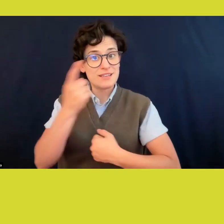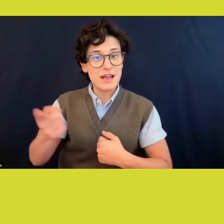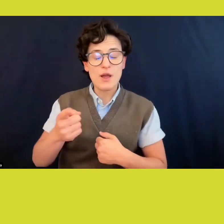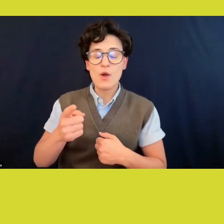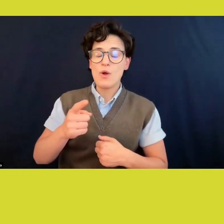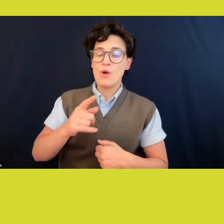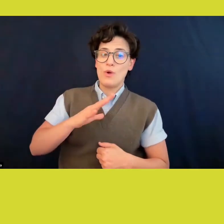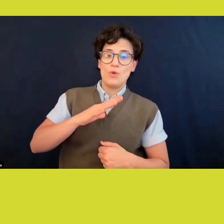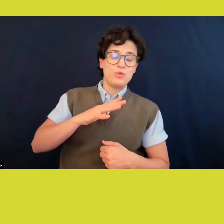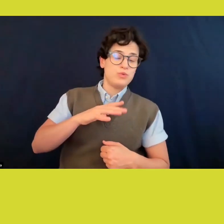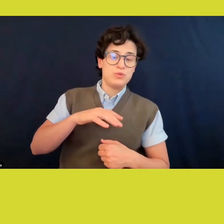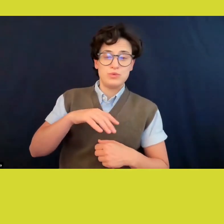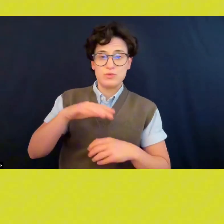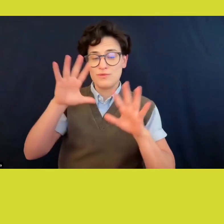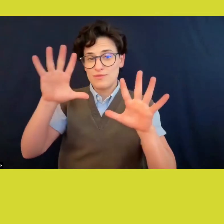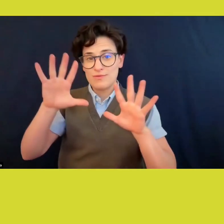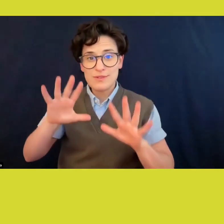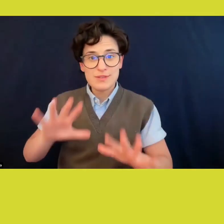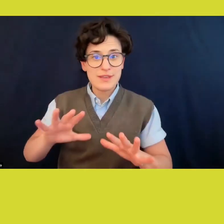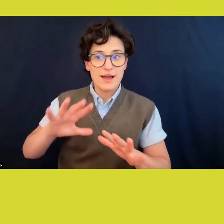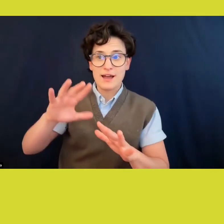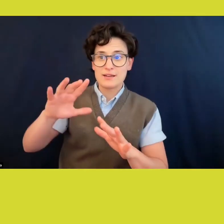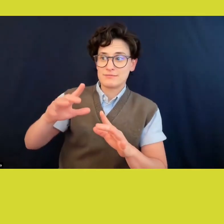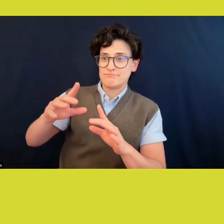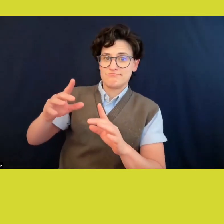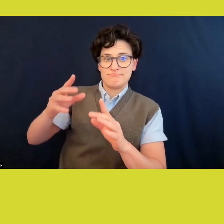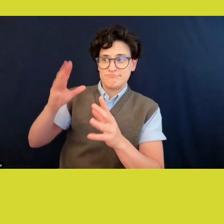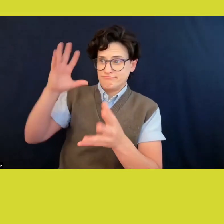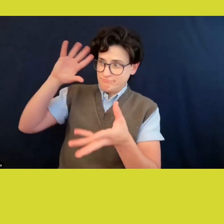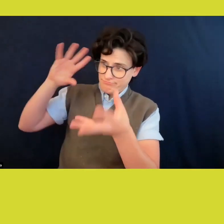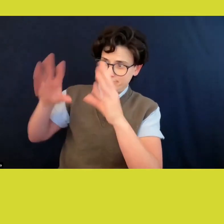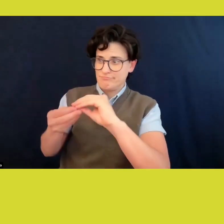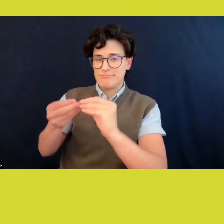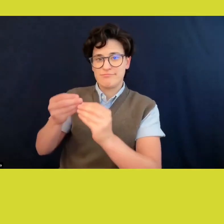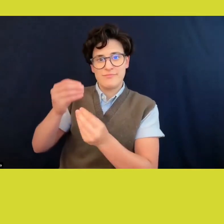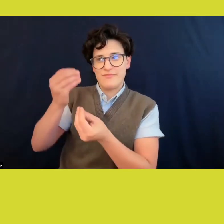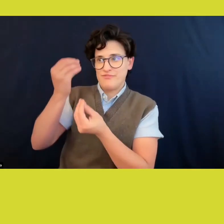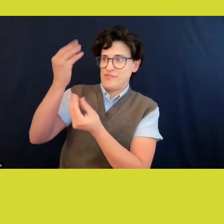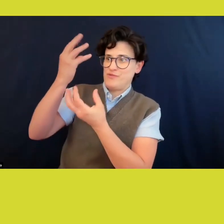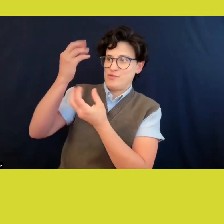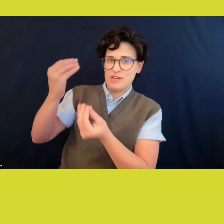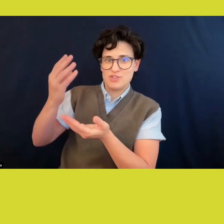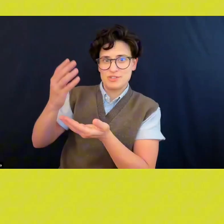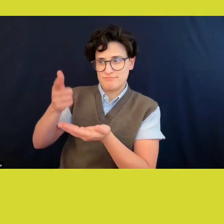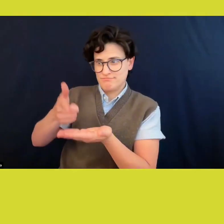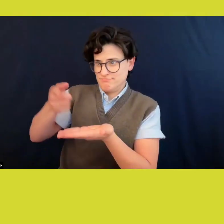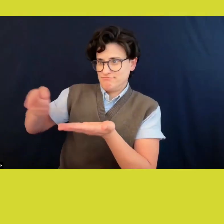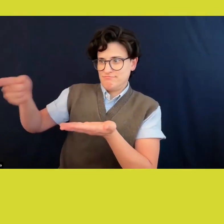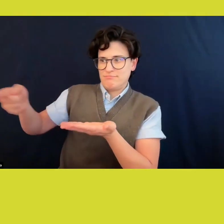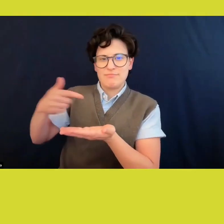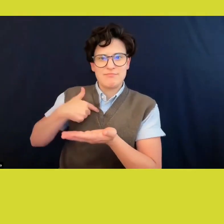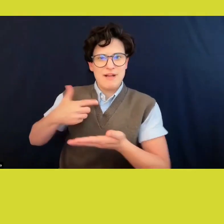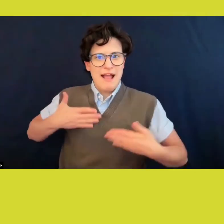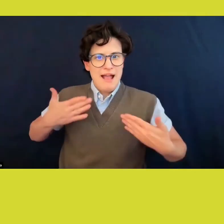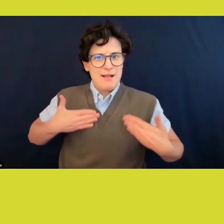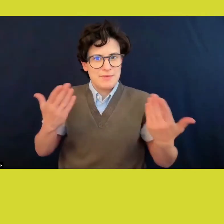information and I am excited to participate in this webinar. I'm just going to give folks a quick overview of